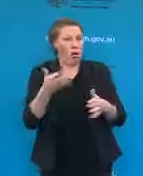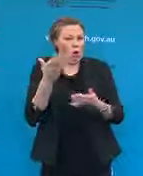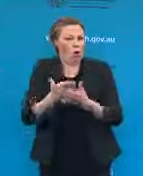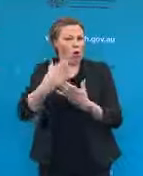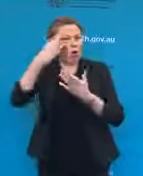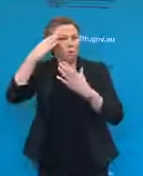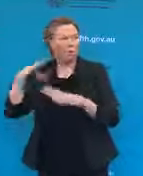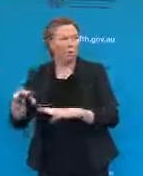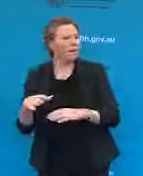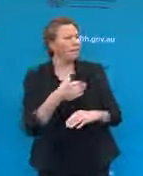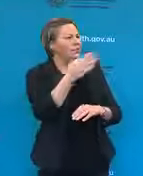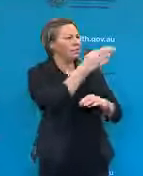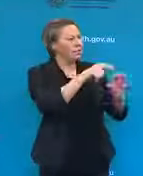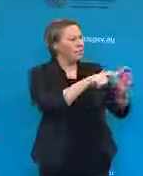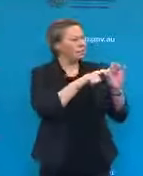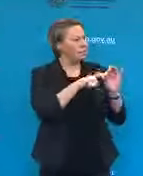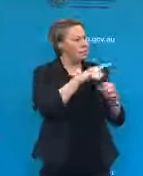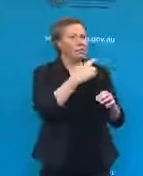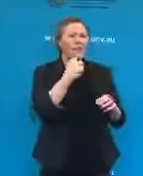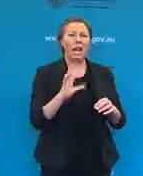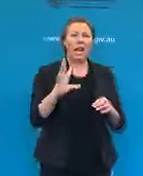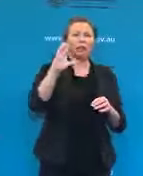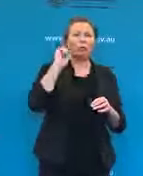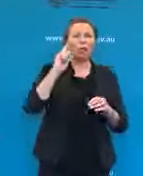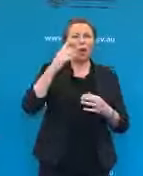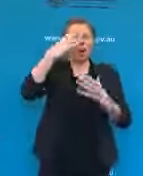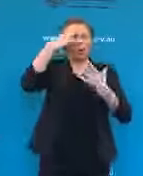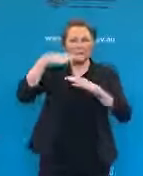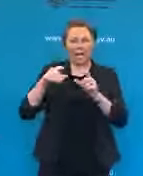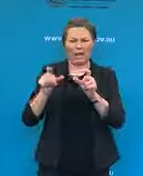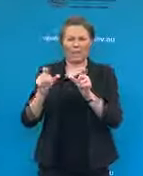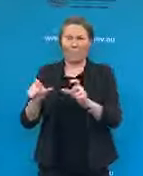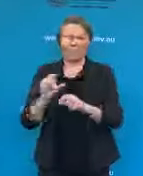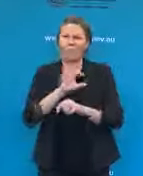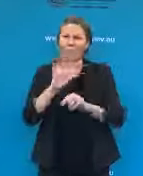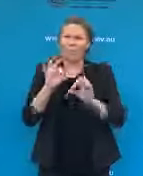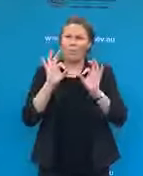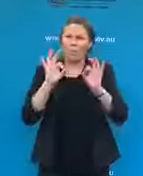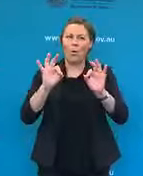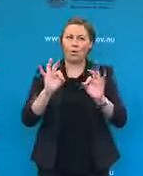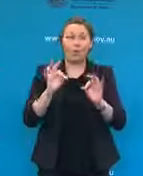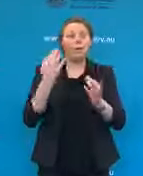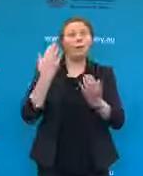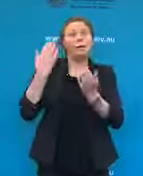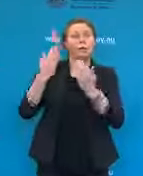Reporter: You said a week ago, hotel quarantine is not perfect. In New Zealand when they had a breach they called in the military.